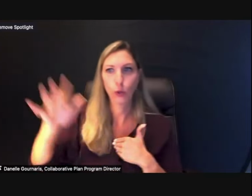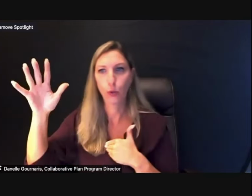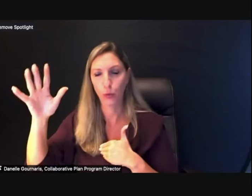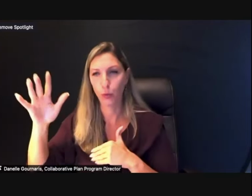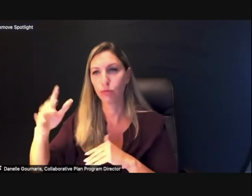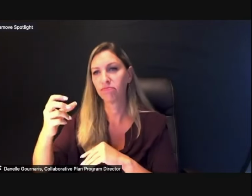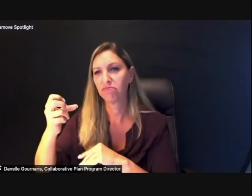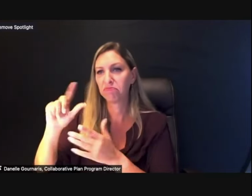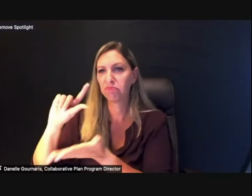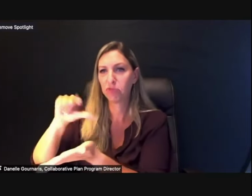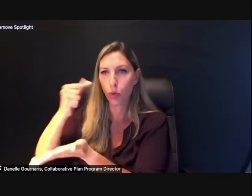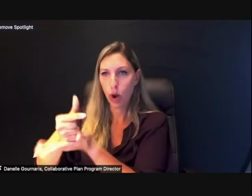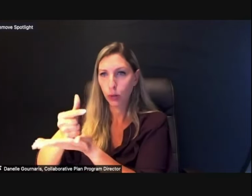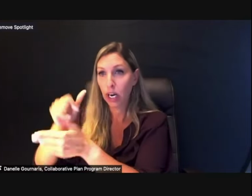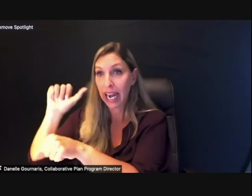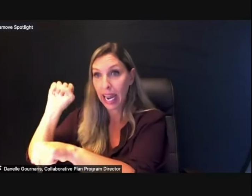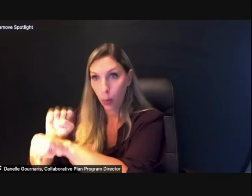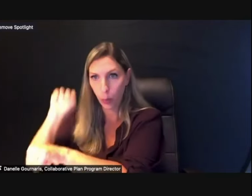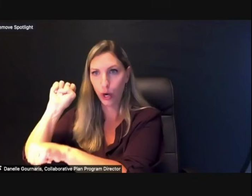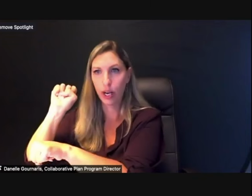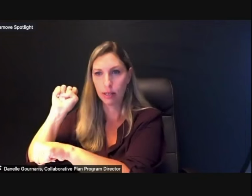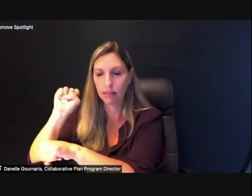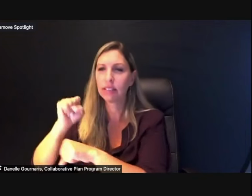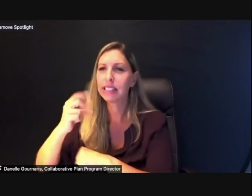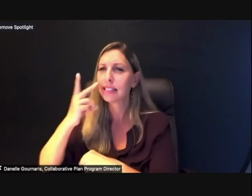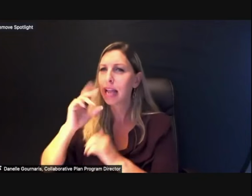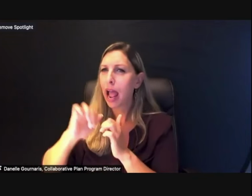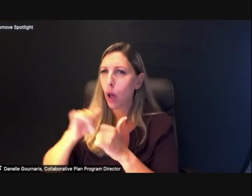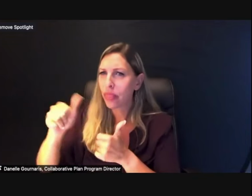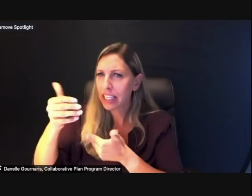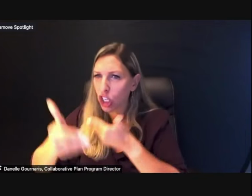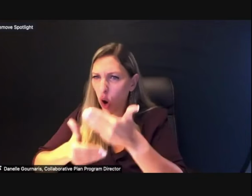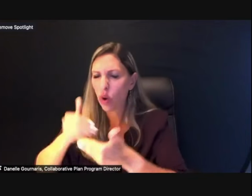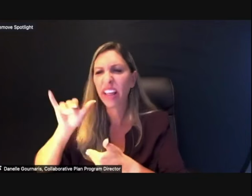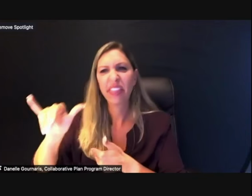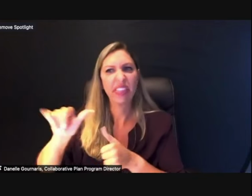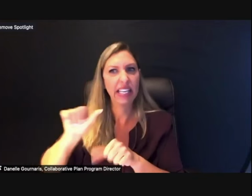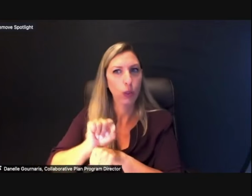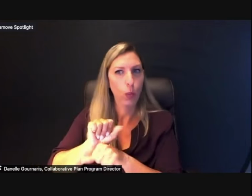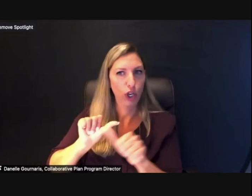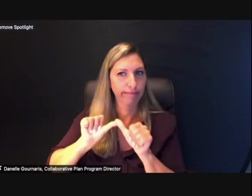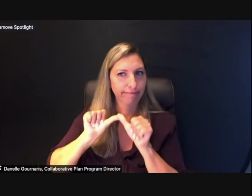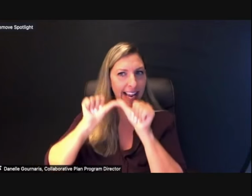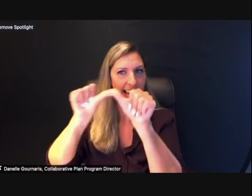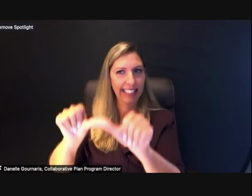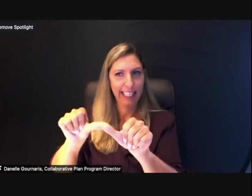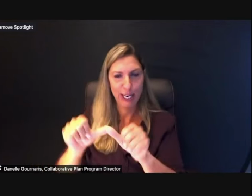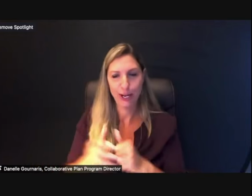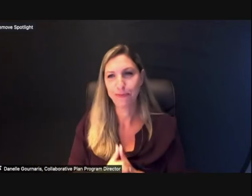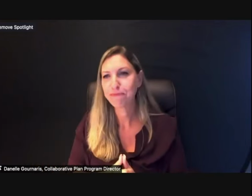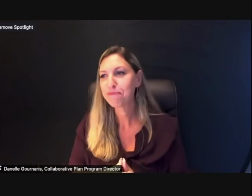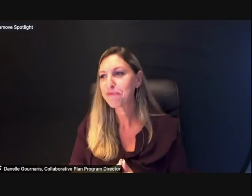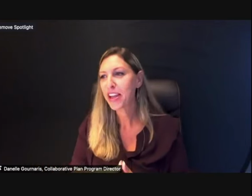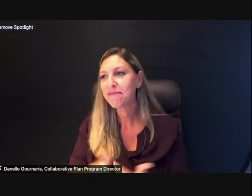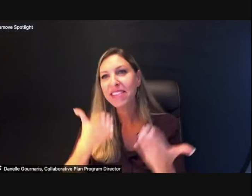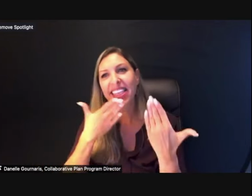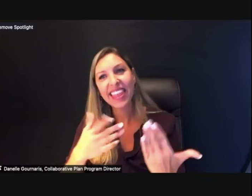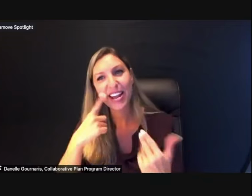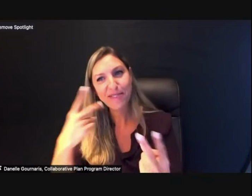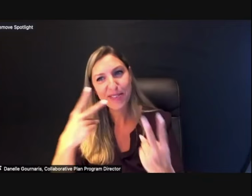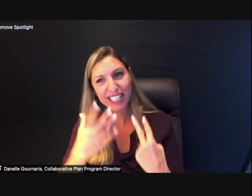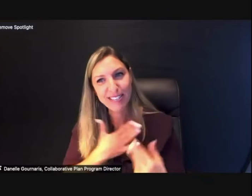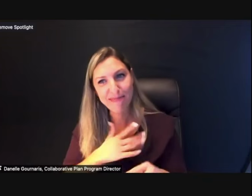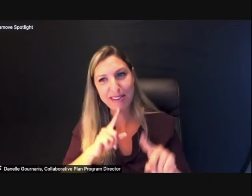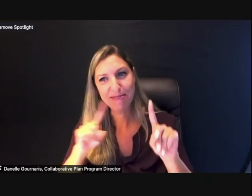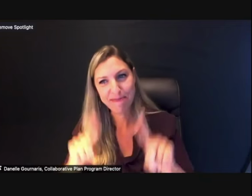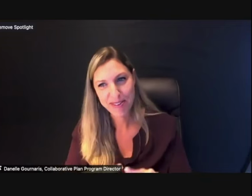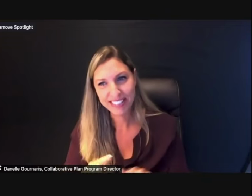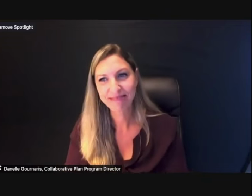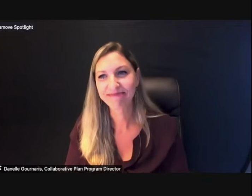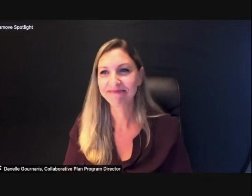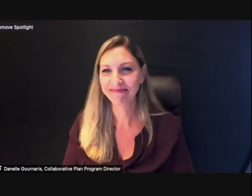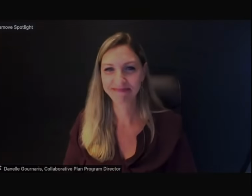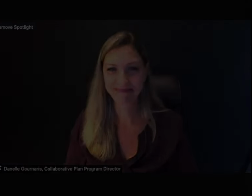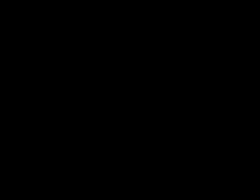and see how things are going. This work is continual. Thank you for watching my report.